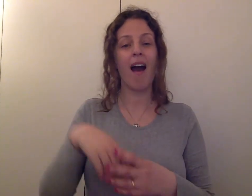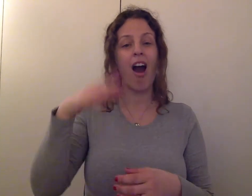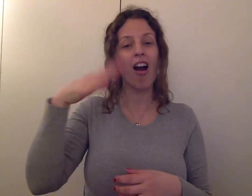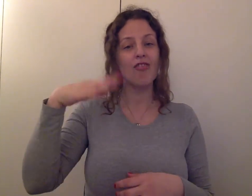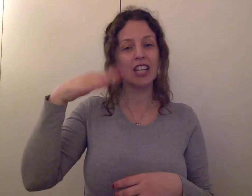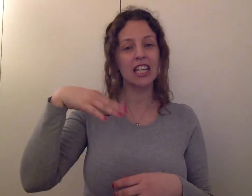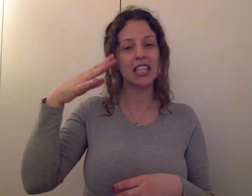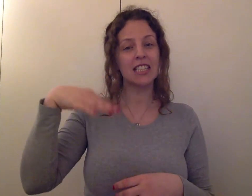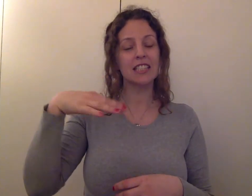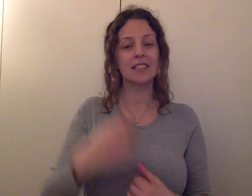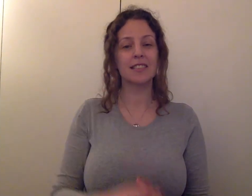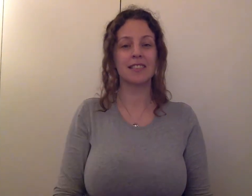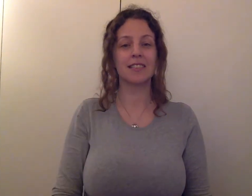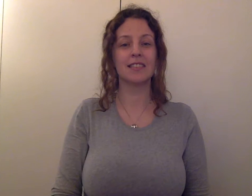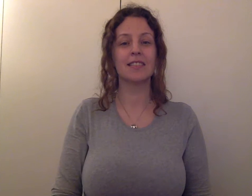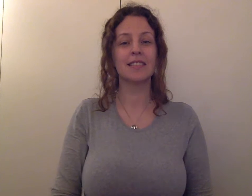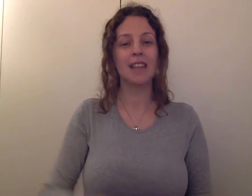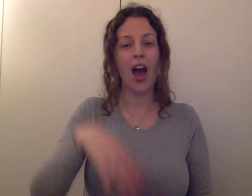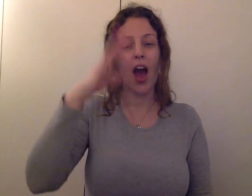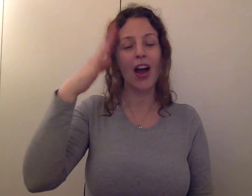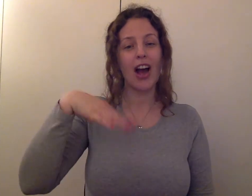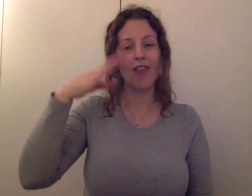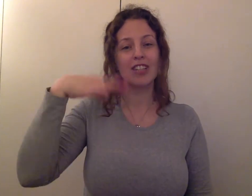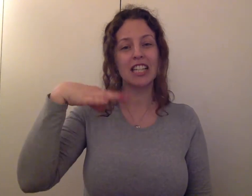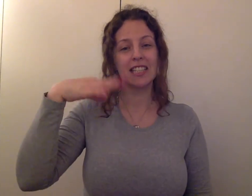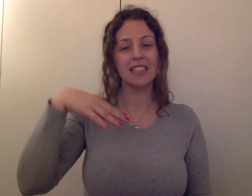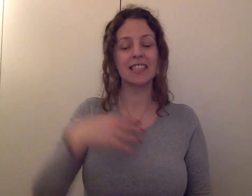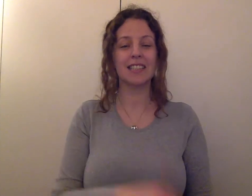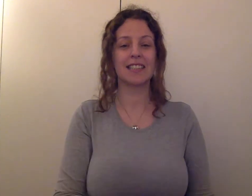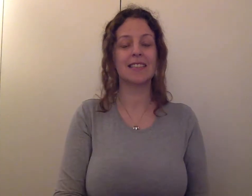CURRY